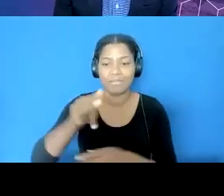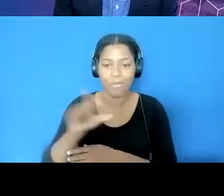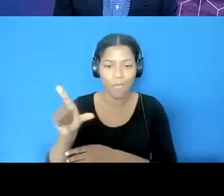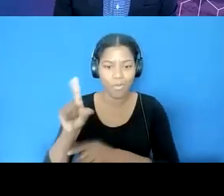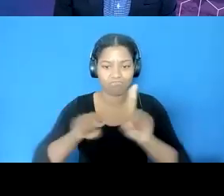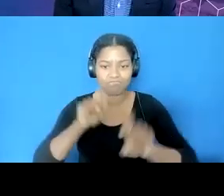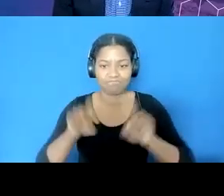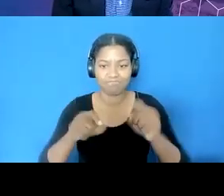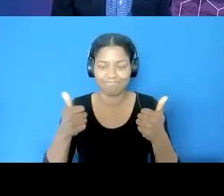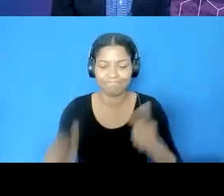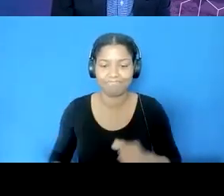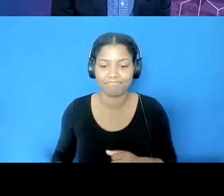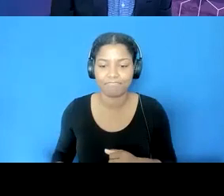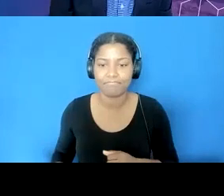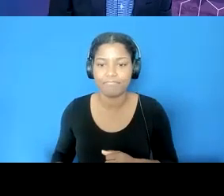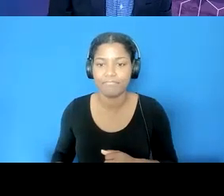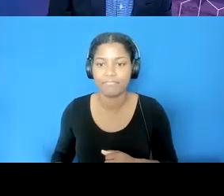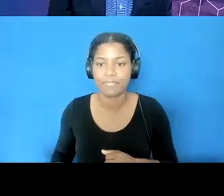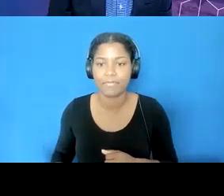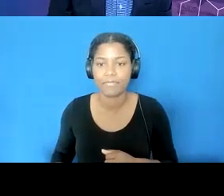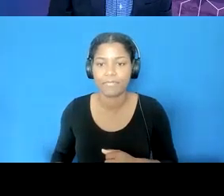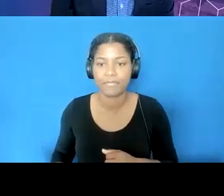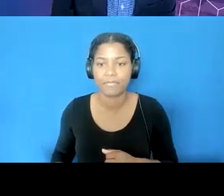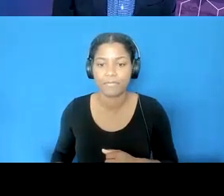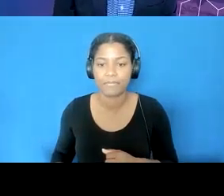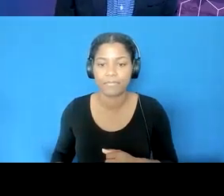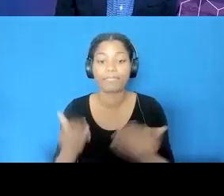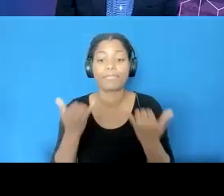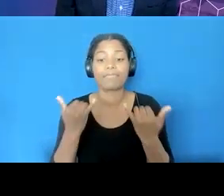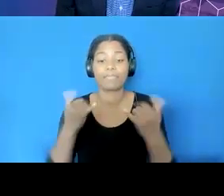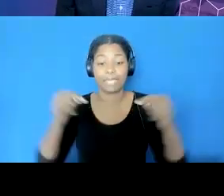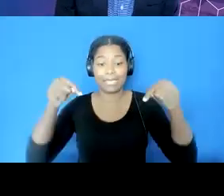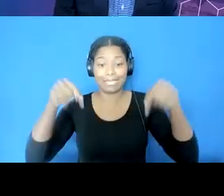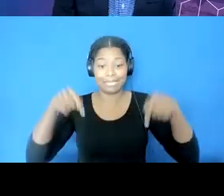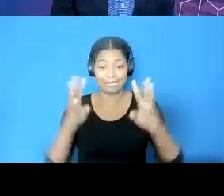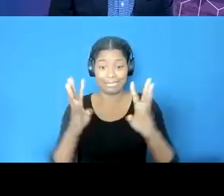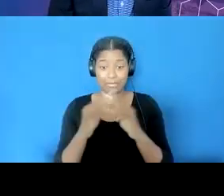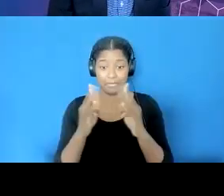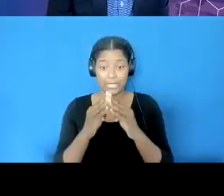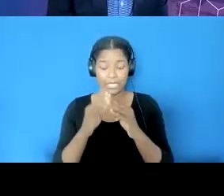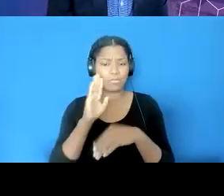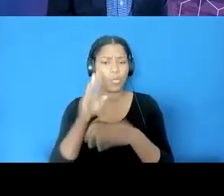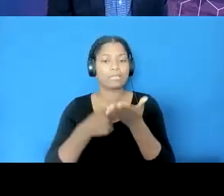I am now pleased to present this session, which will cover Award Management, Everything You Need